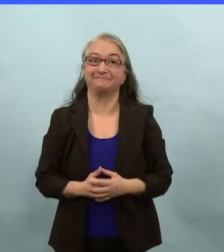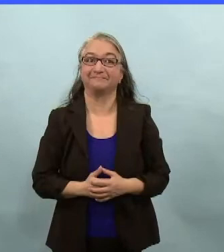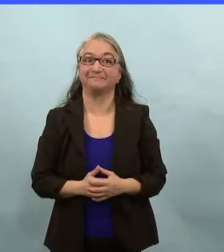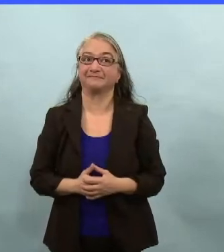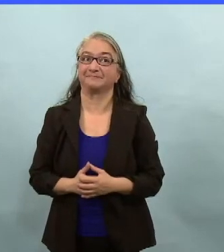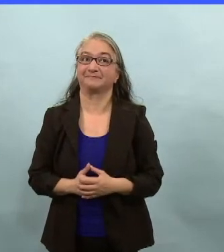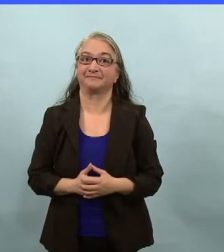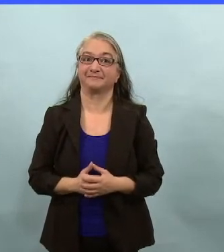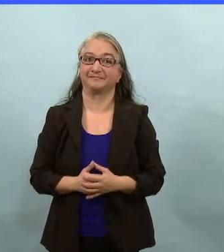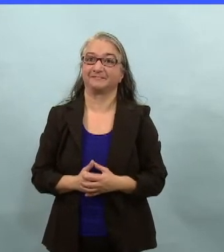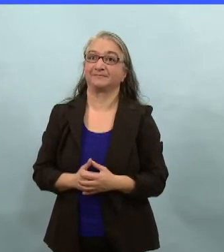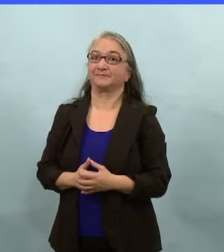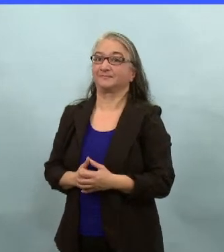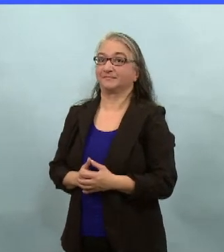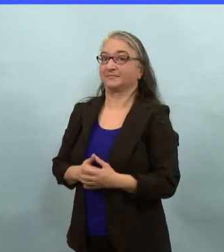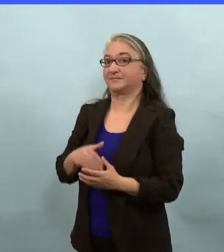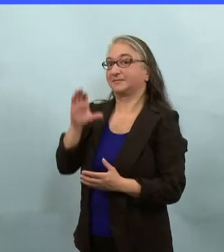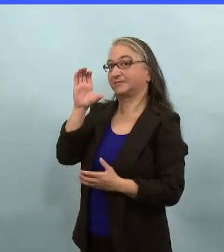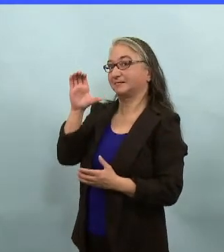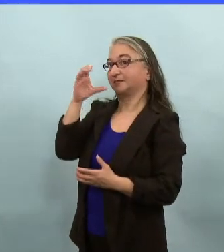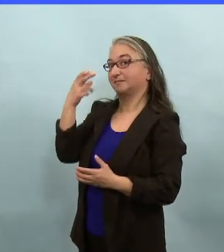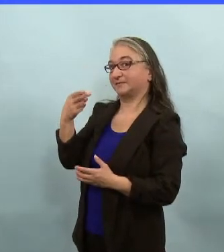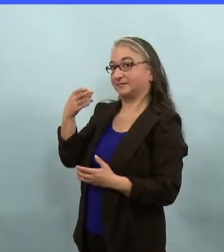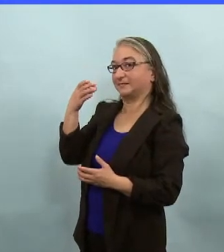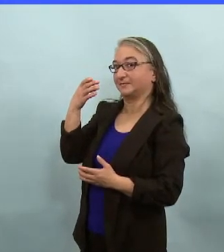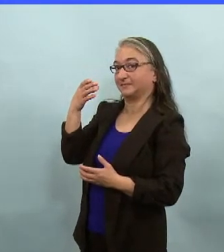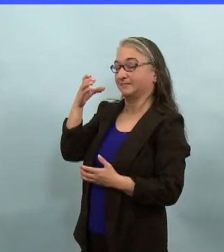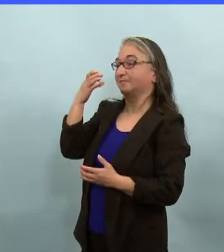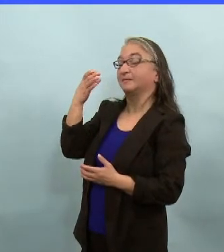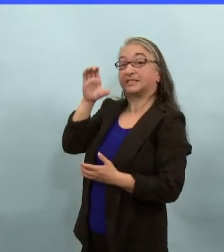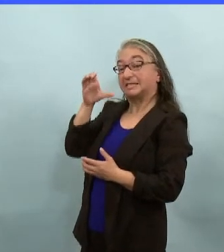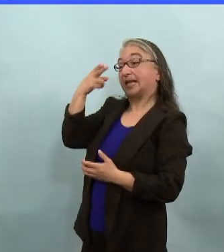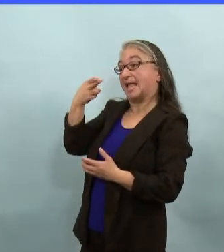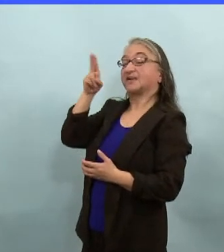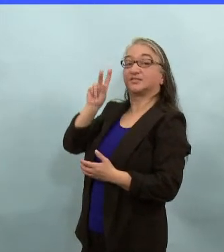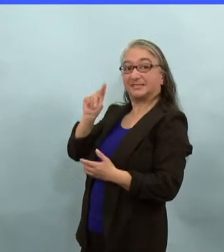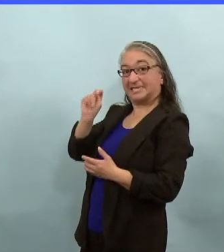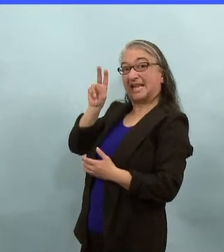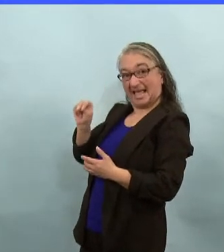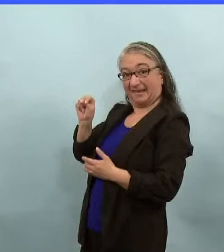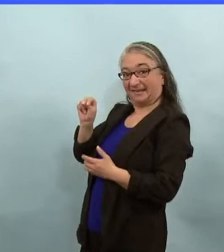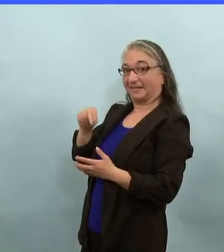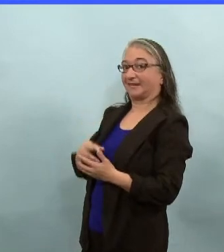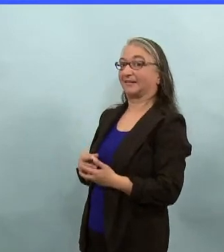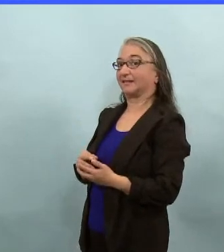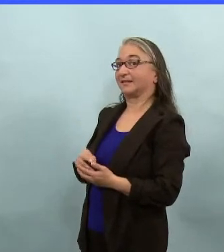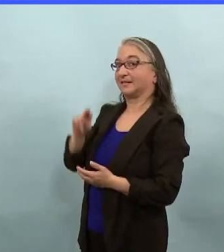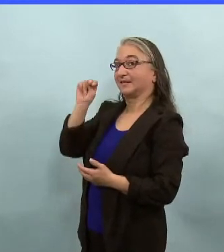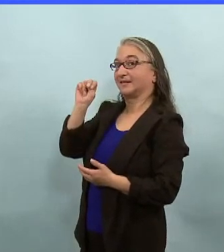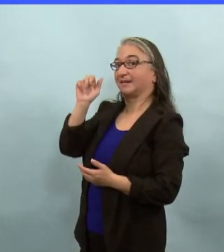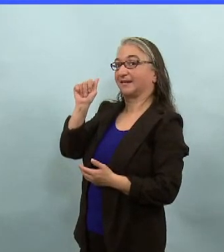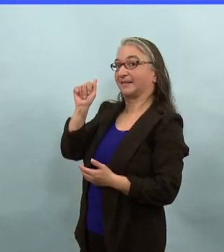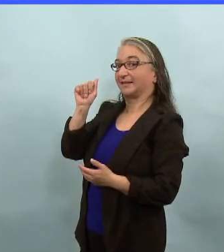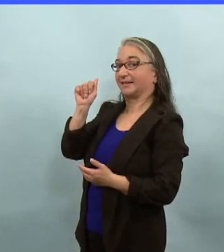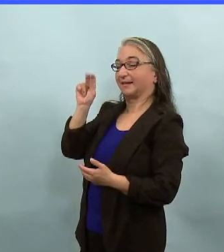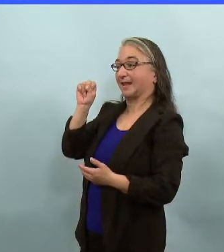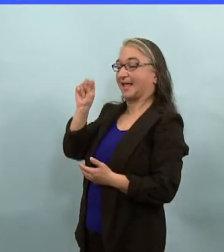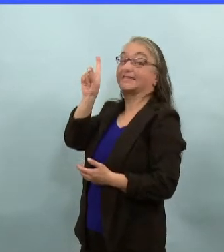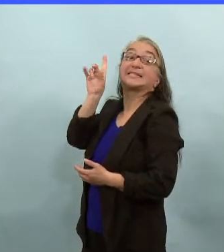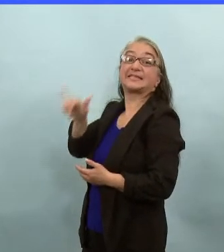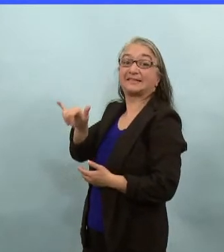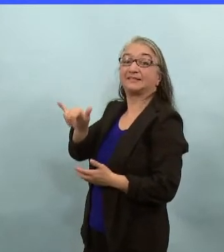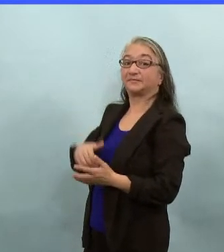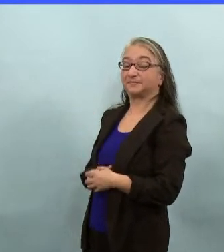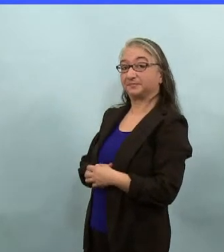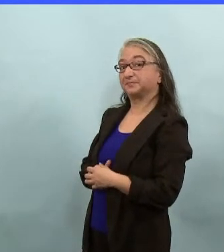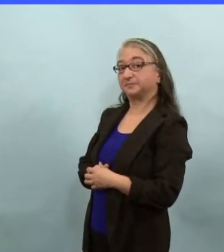from chtm navi good afternoon uh premiere you mentioned earlier that uh rapid tests